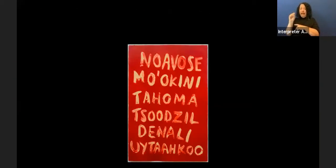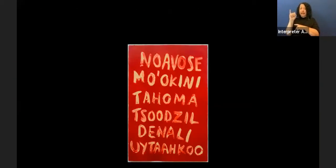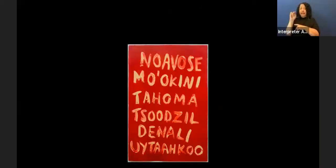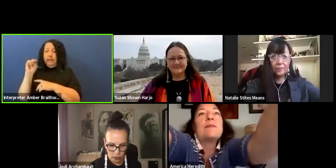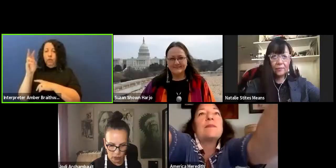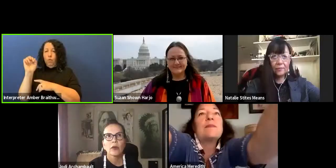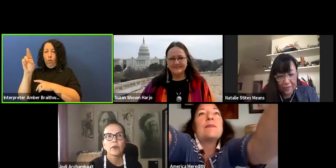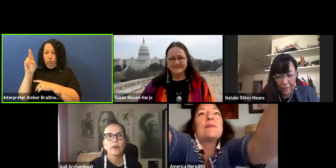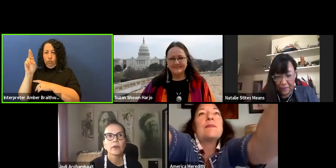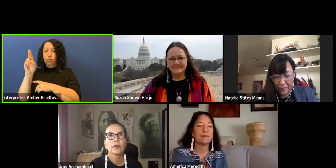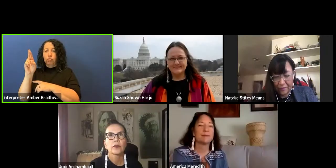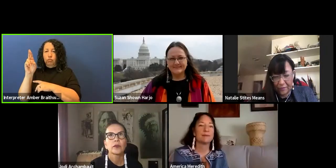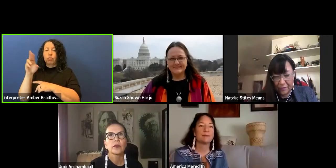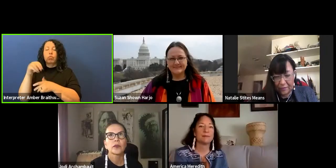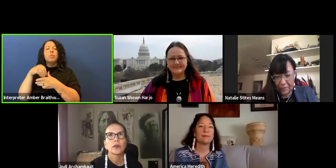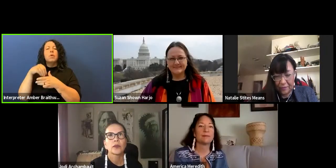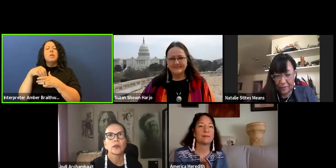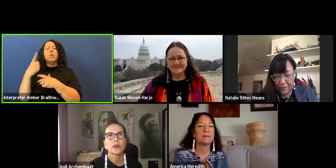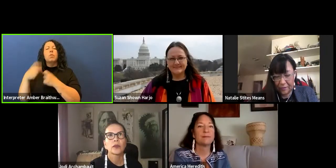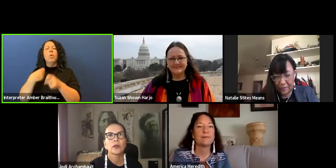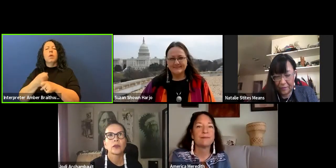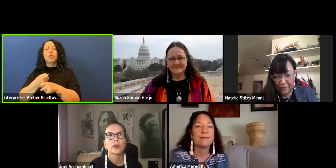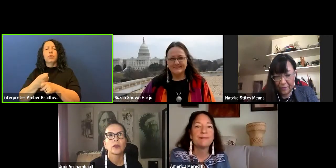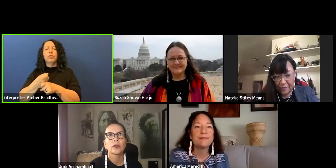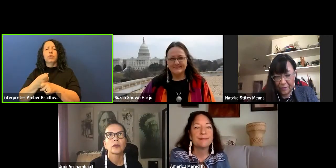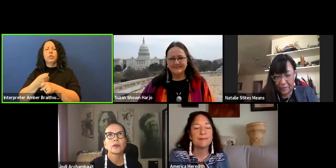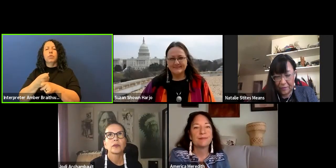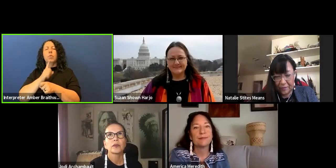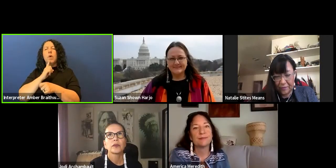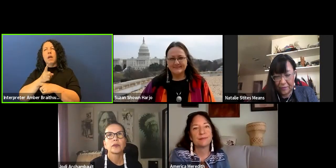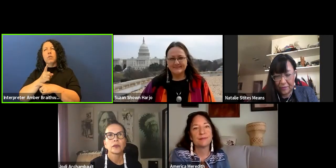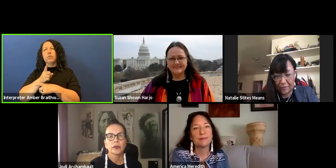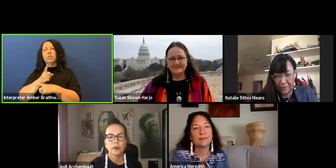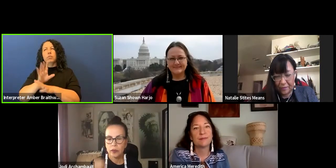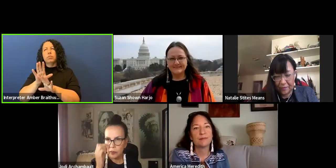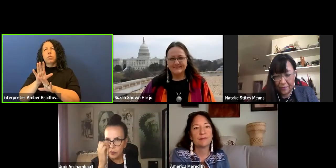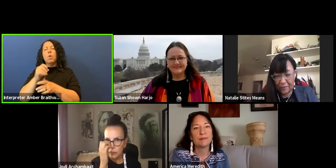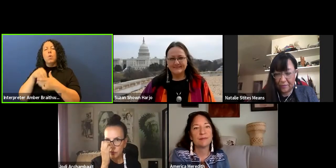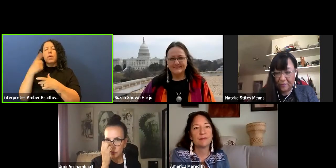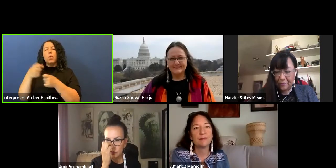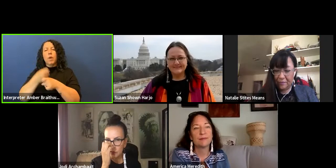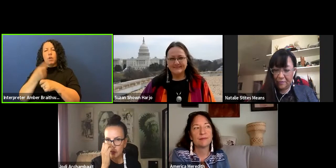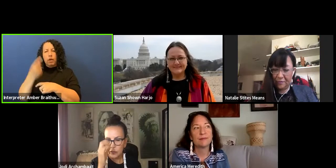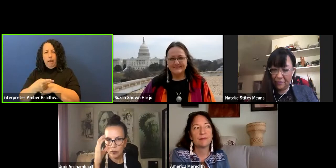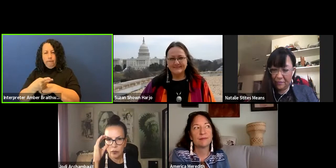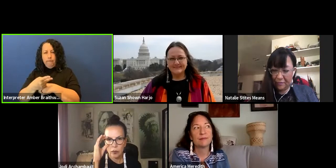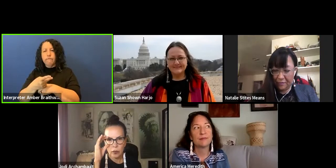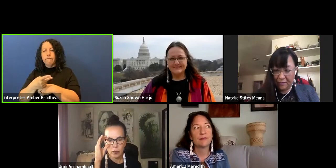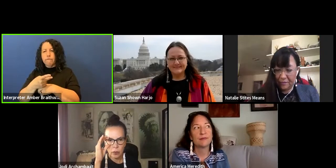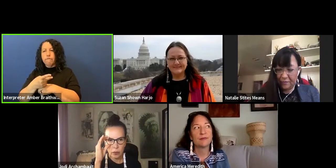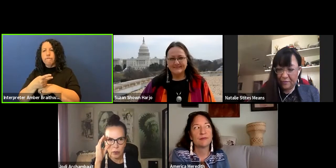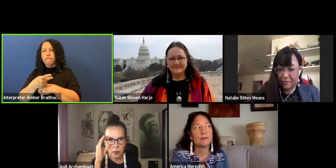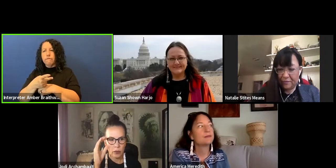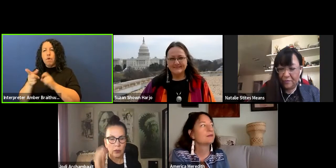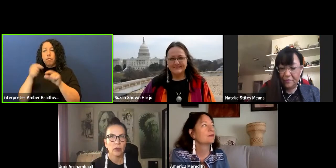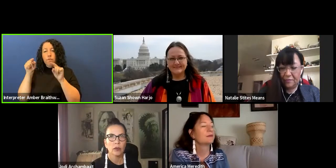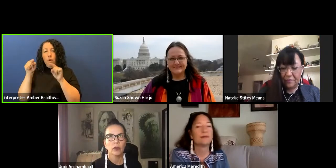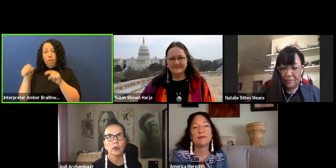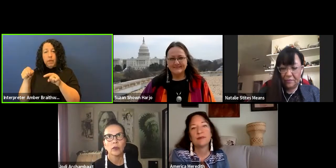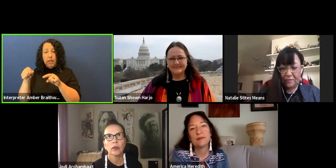Within a year and a half from this meeting